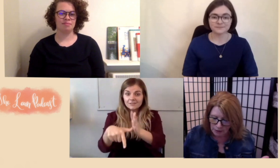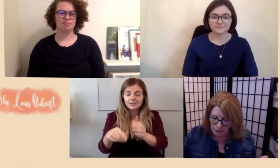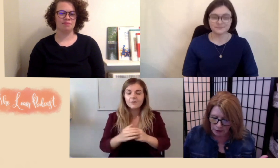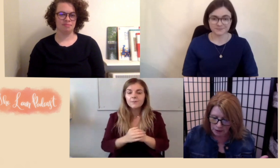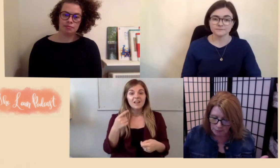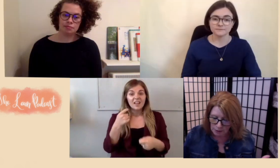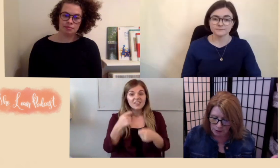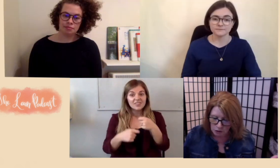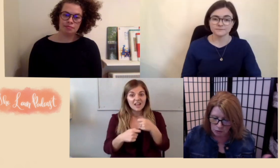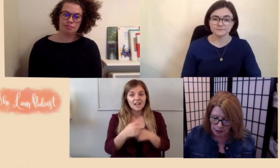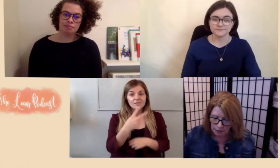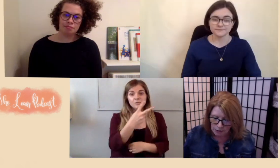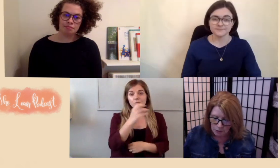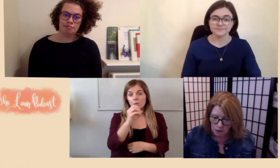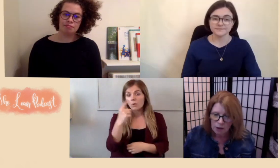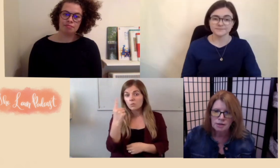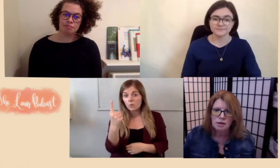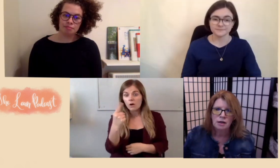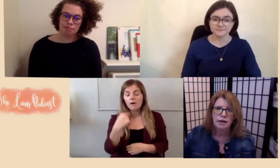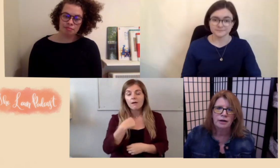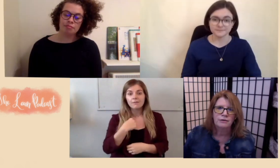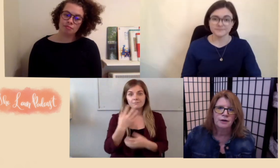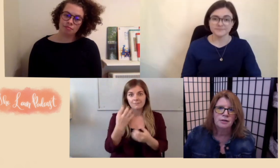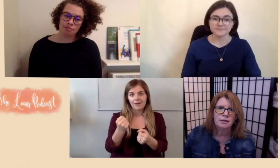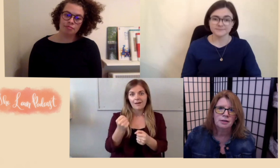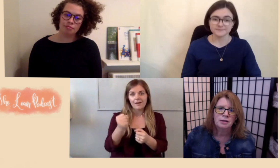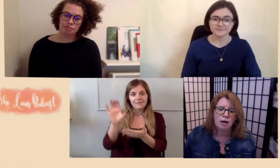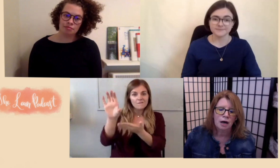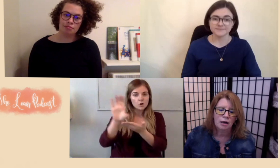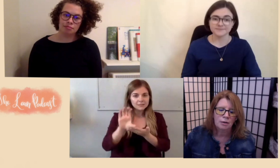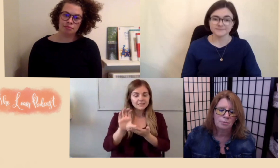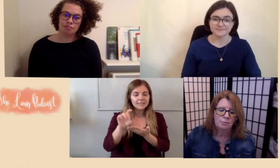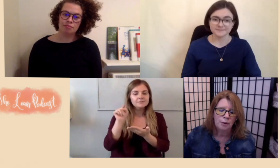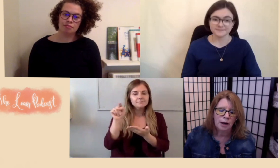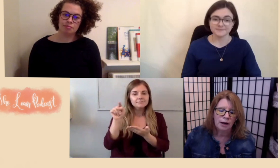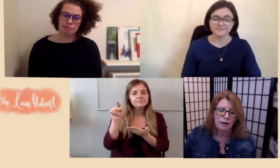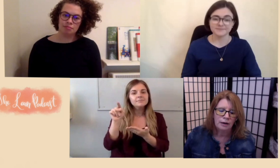I started getting funded by the US government, Department of Education,